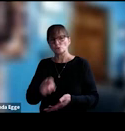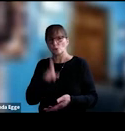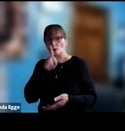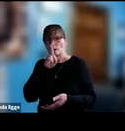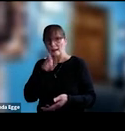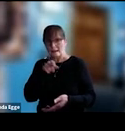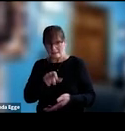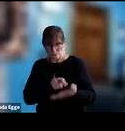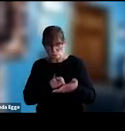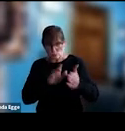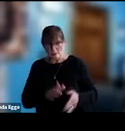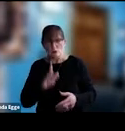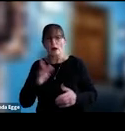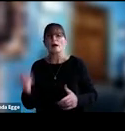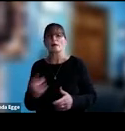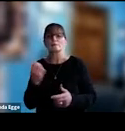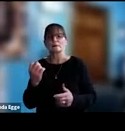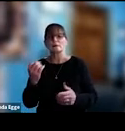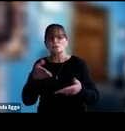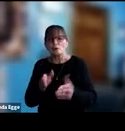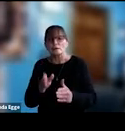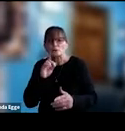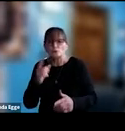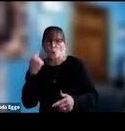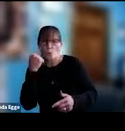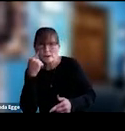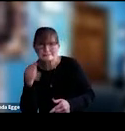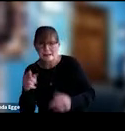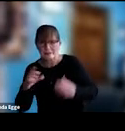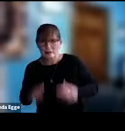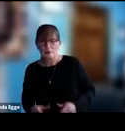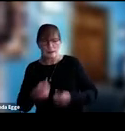allowed to witness that client and make judgements as well.